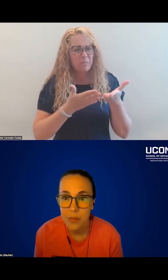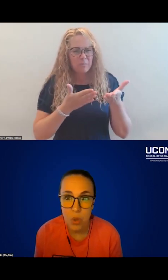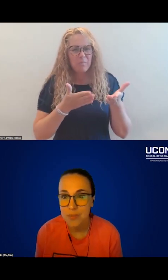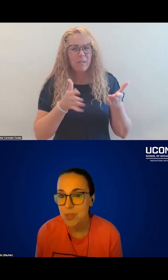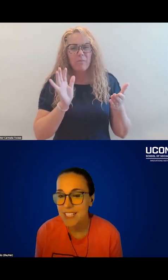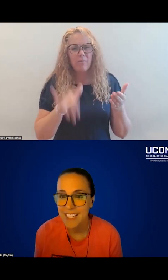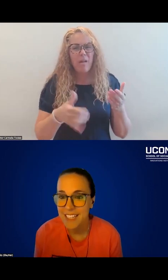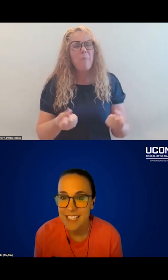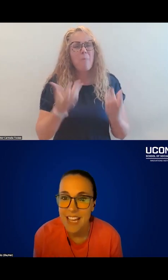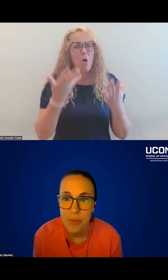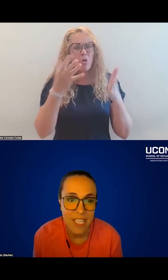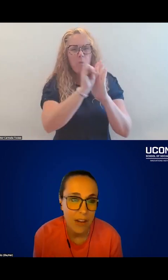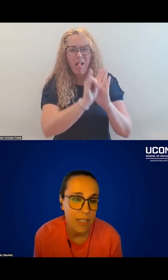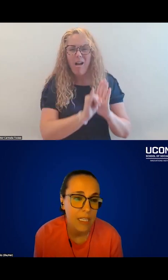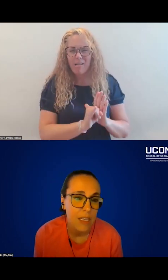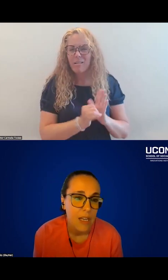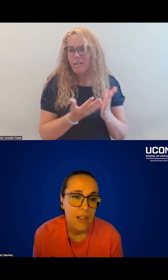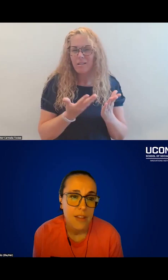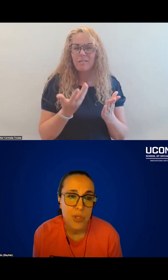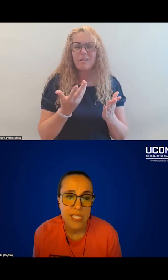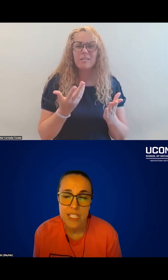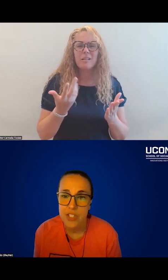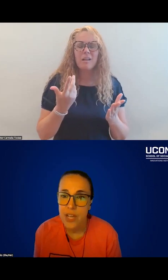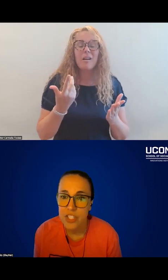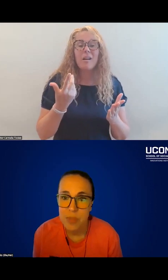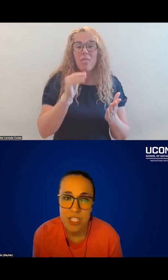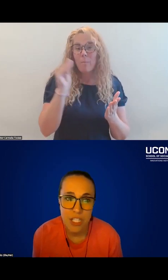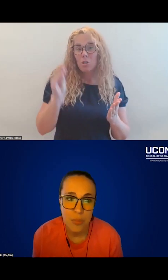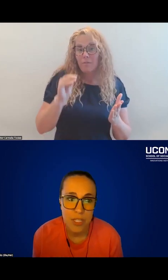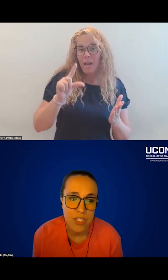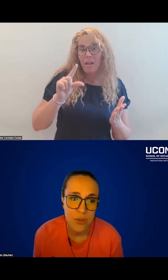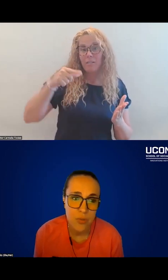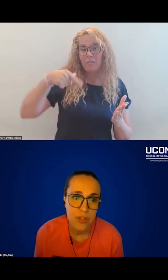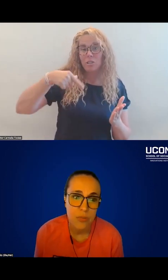THE MULTIPLE IDENTITIES. THE PERCENT OF YOUTH WITH